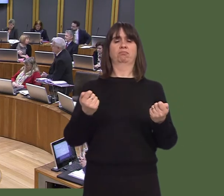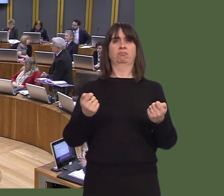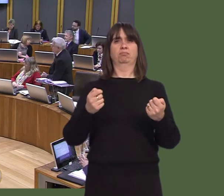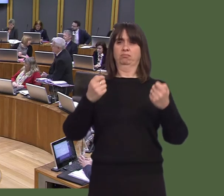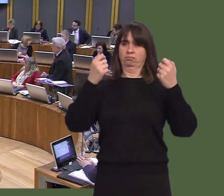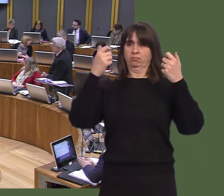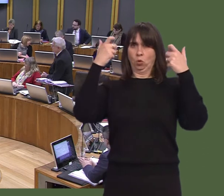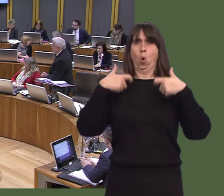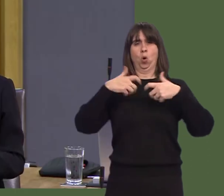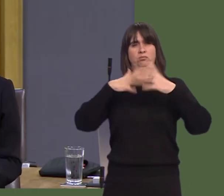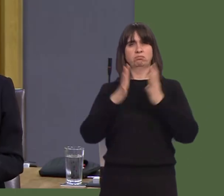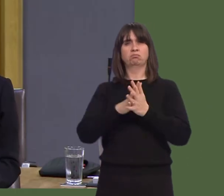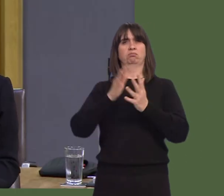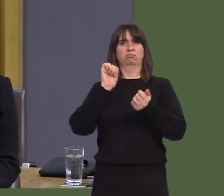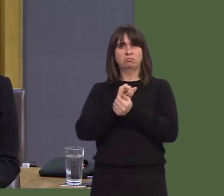many people died of preventable illnesses.